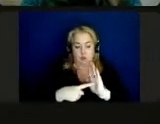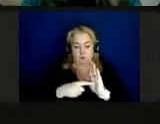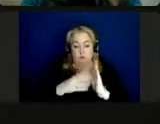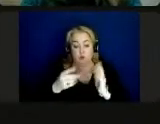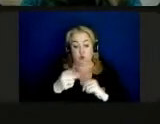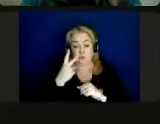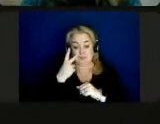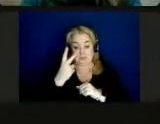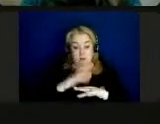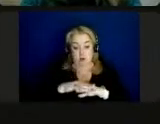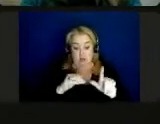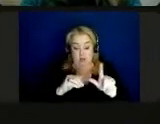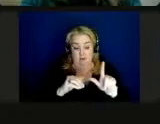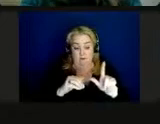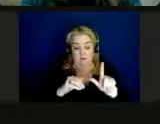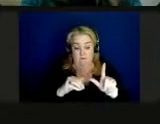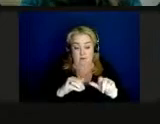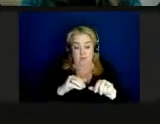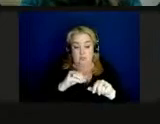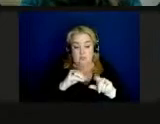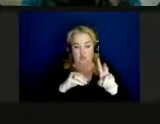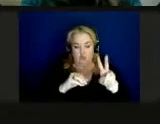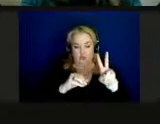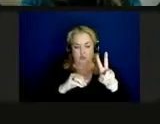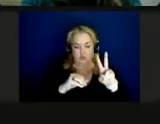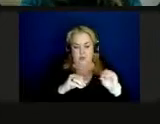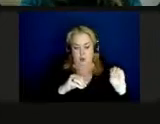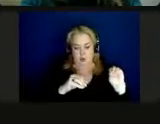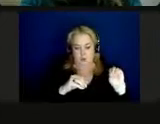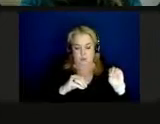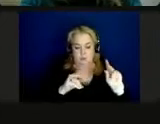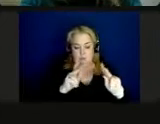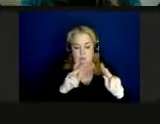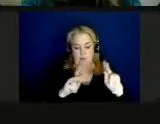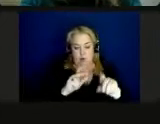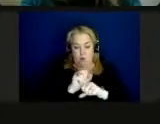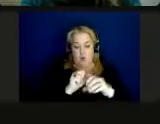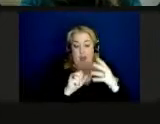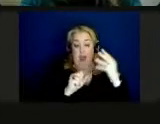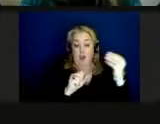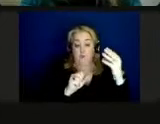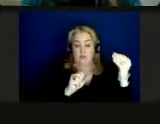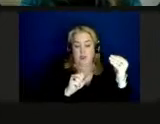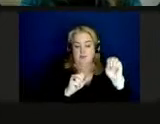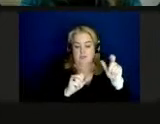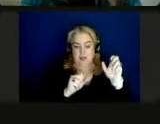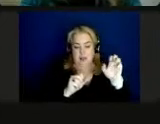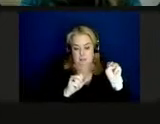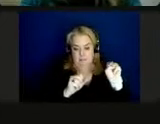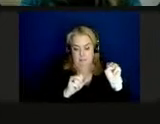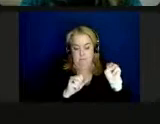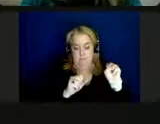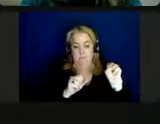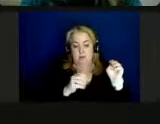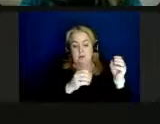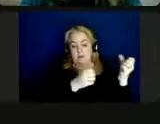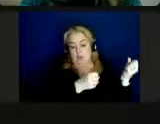JUST BAD THEY MAKE. THIS IS THE INFLOW OUTFLOW ANALYSIS THAT THE CENSUS PUTS